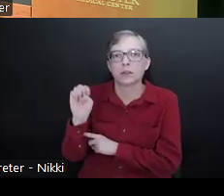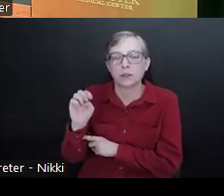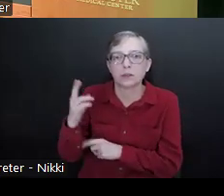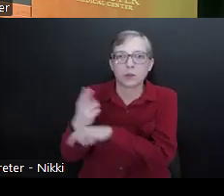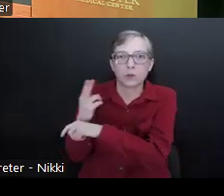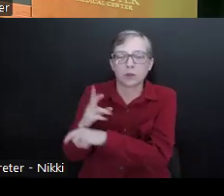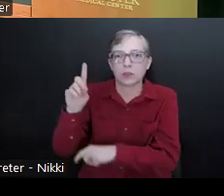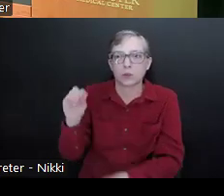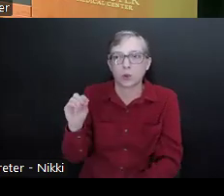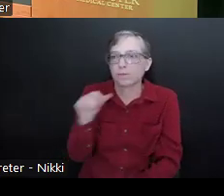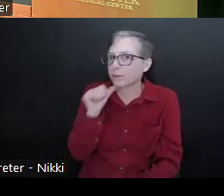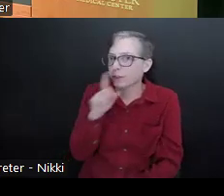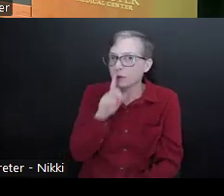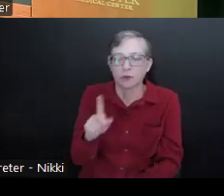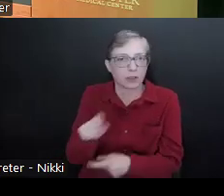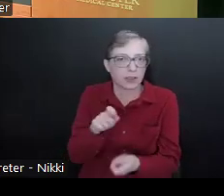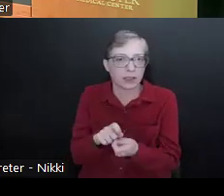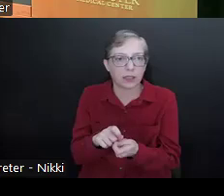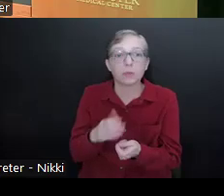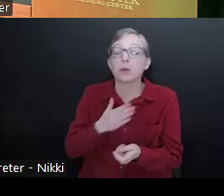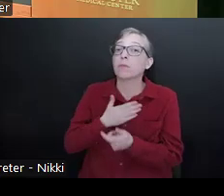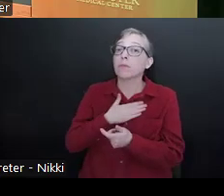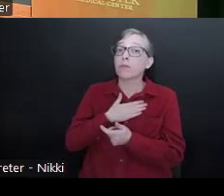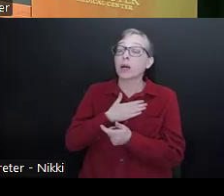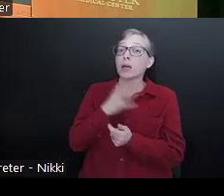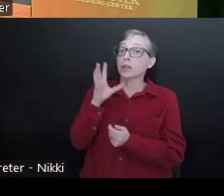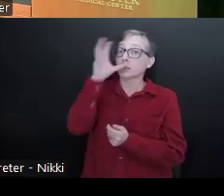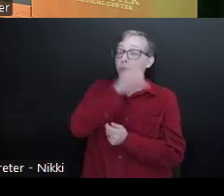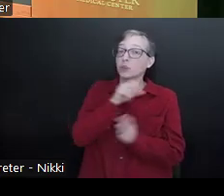would not have had those patients in there that they would have excluded um folks with serious